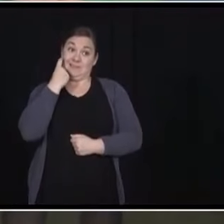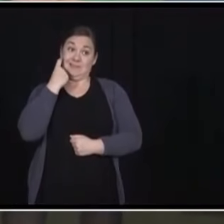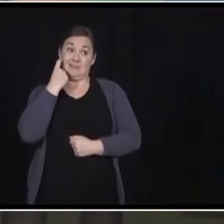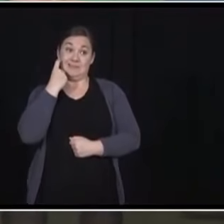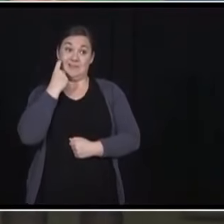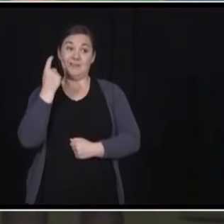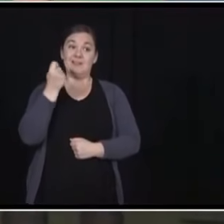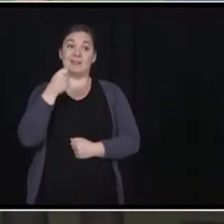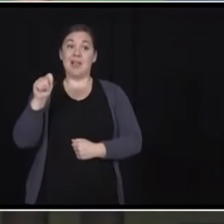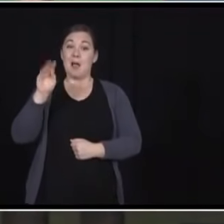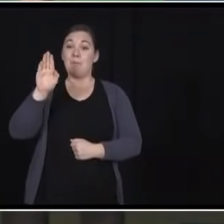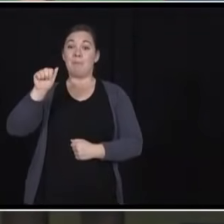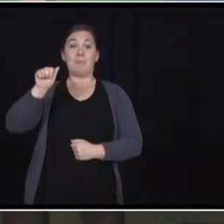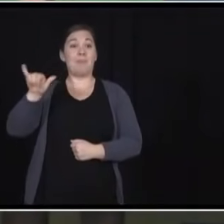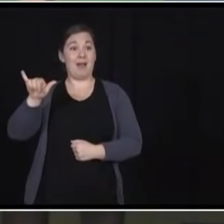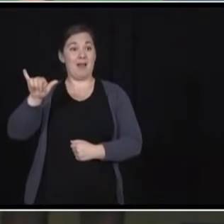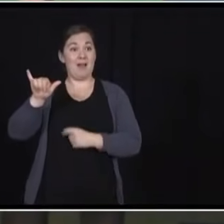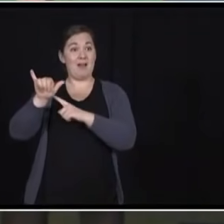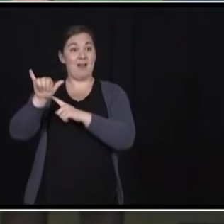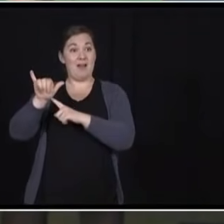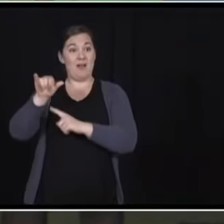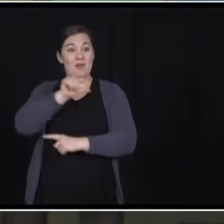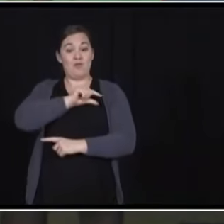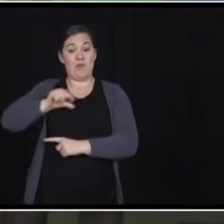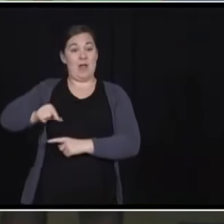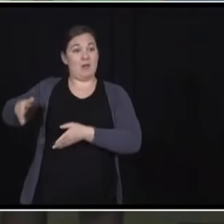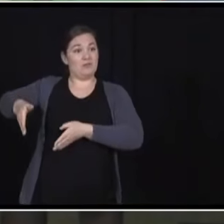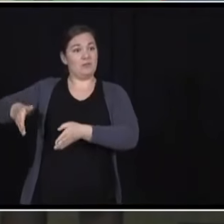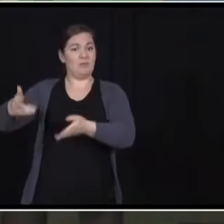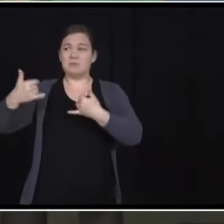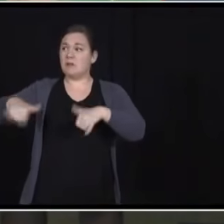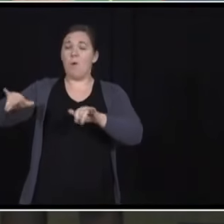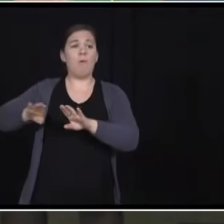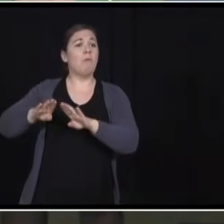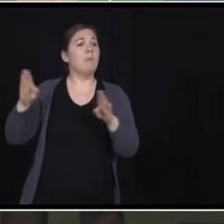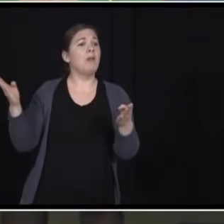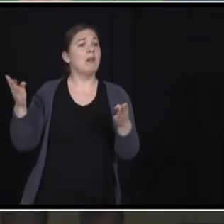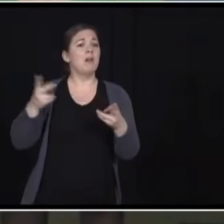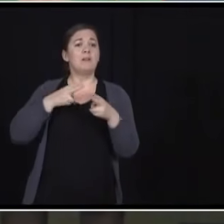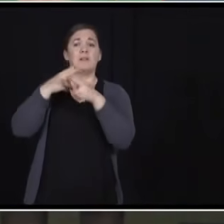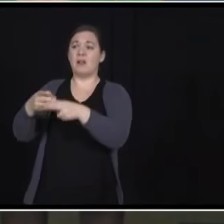Thank you, and for Premier Ford, we just heard from the Hudson's Bay here in Queen Street